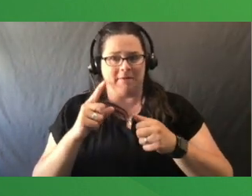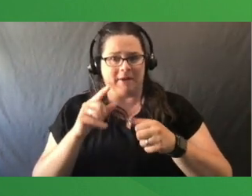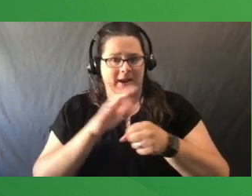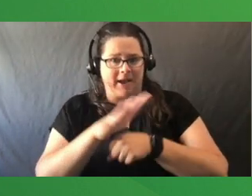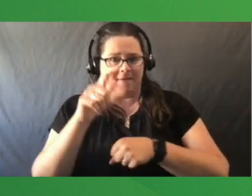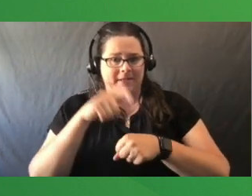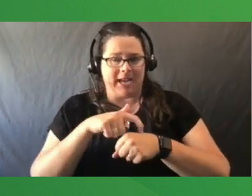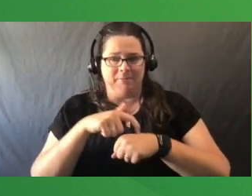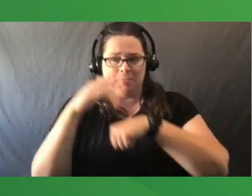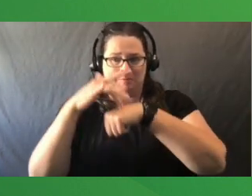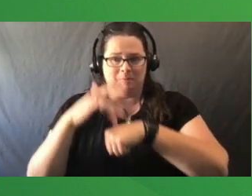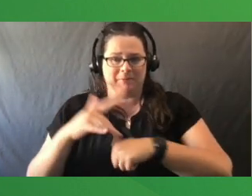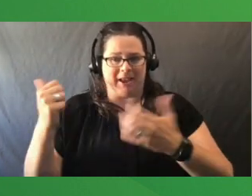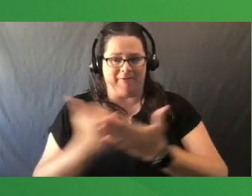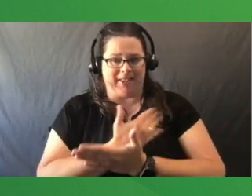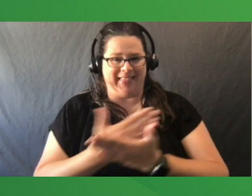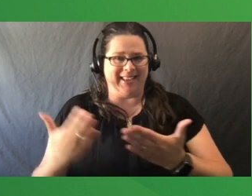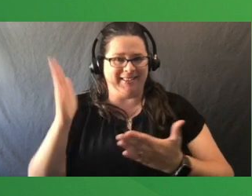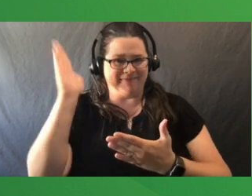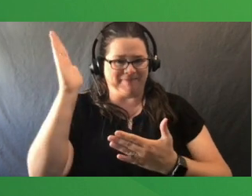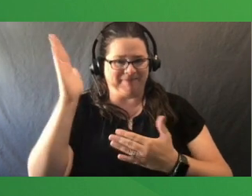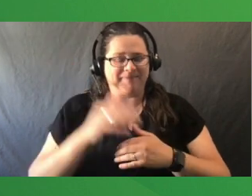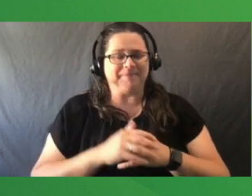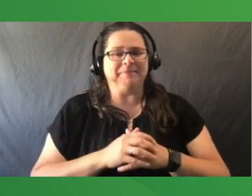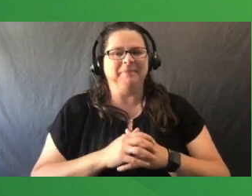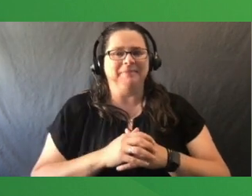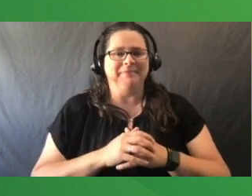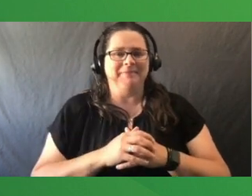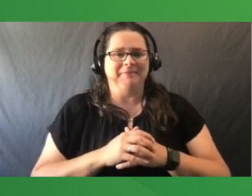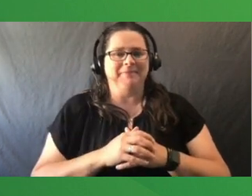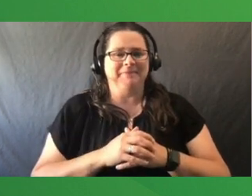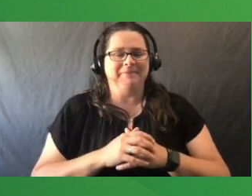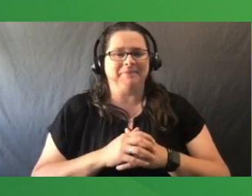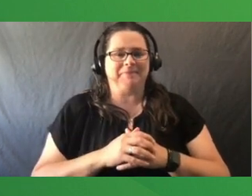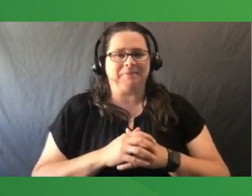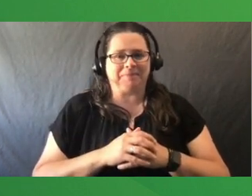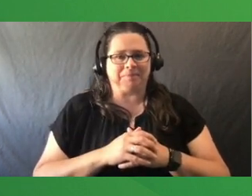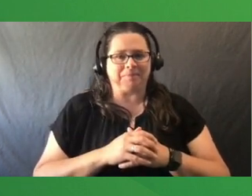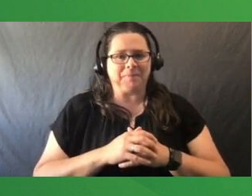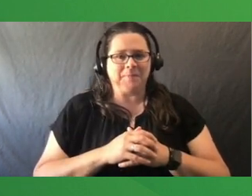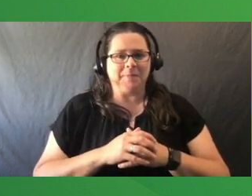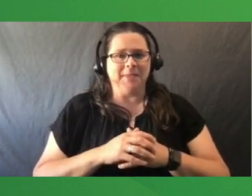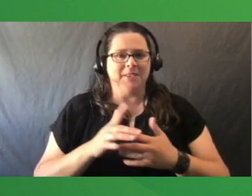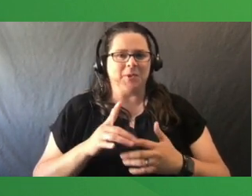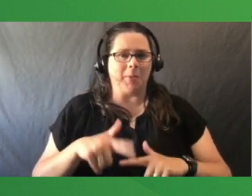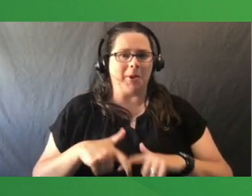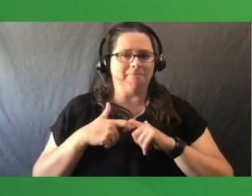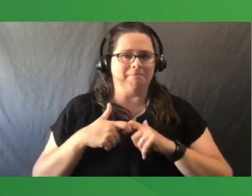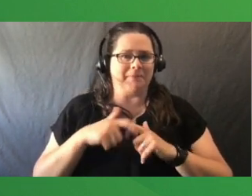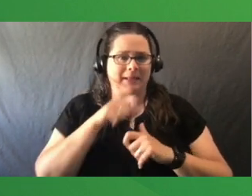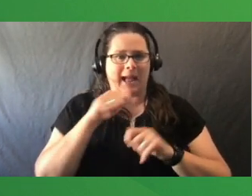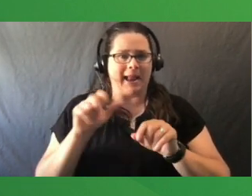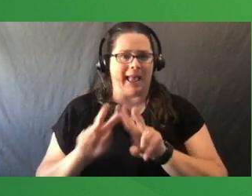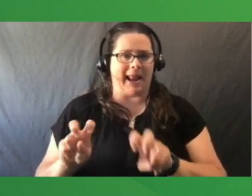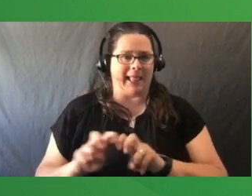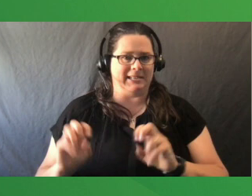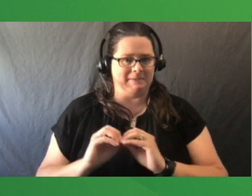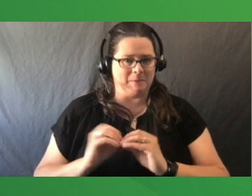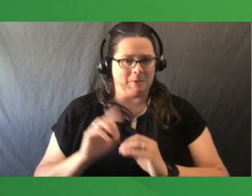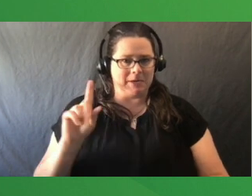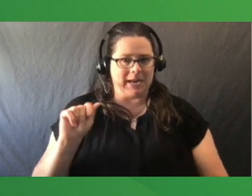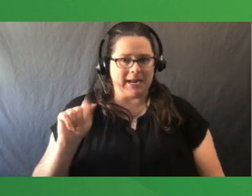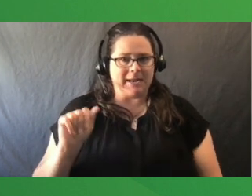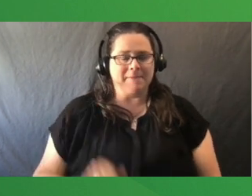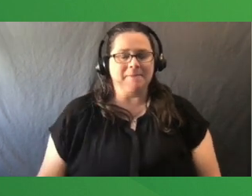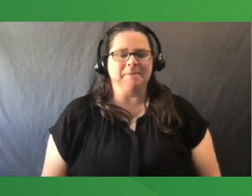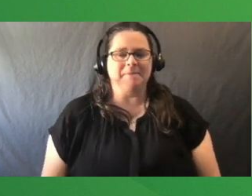So I'm gonna stop you from analyzing the data and move forward.